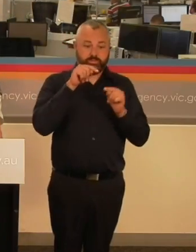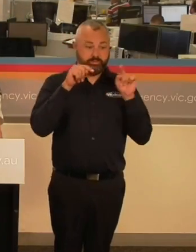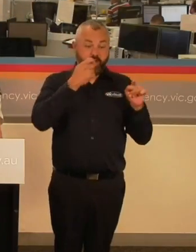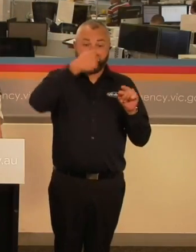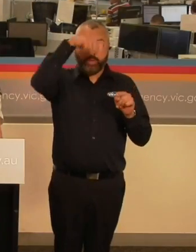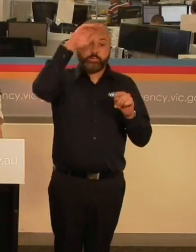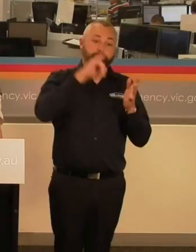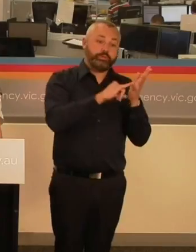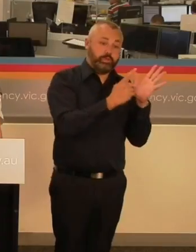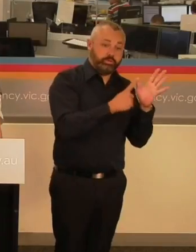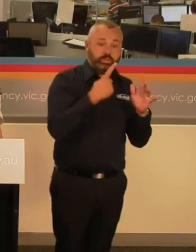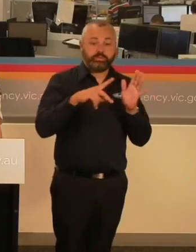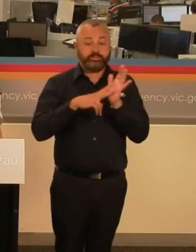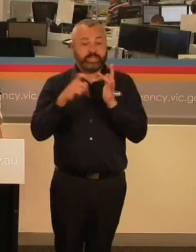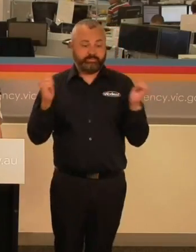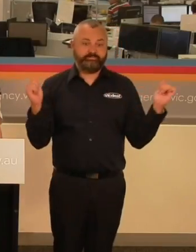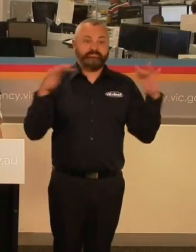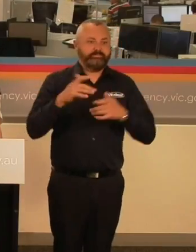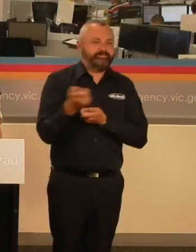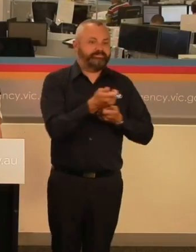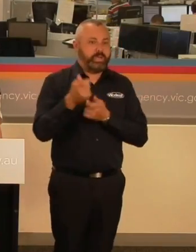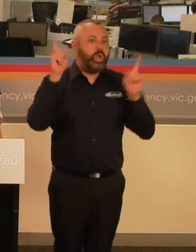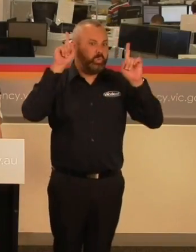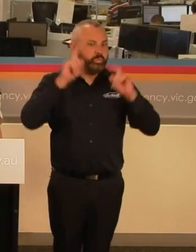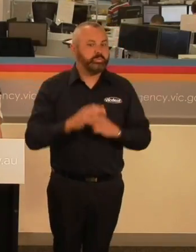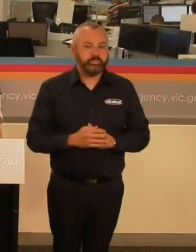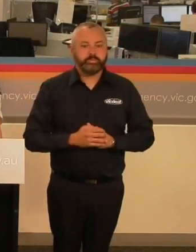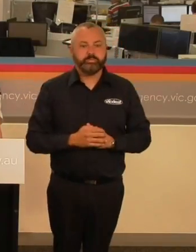reassessed as the fire progresses and the reason it was issued at that highest